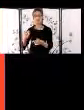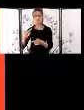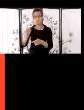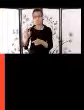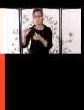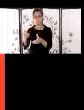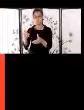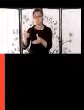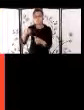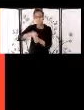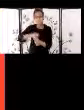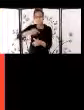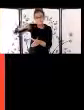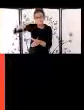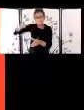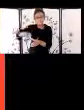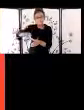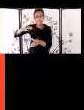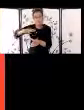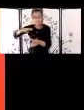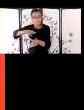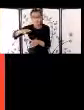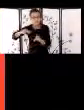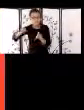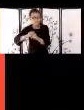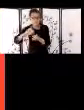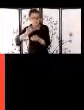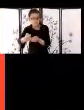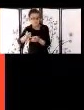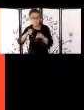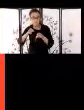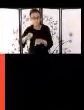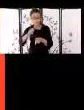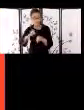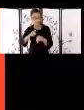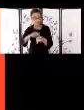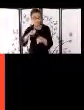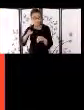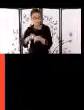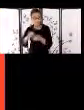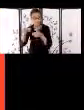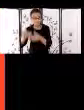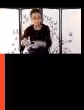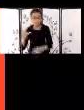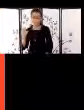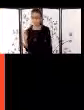to the same program deadline. Projects, or distinct phases of a larger project,